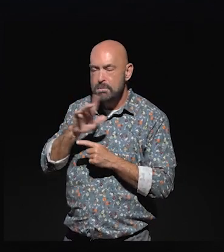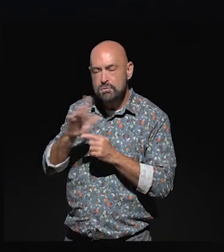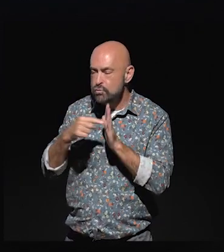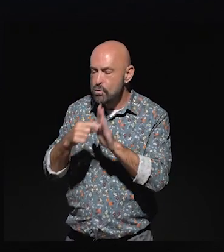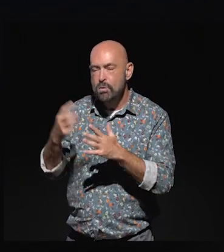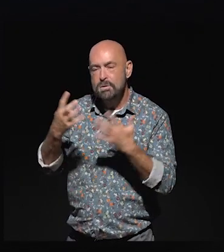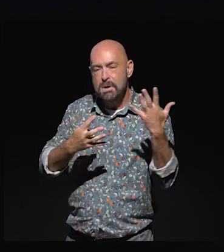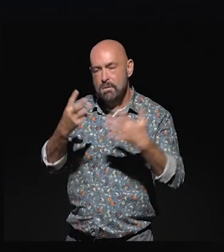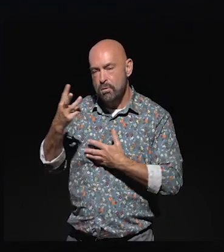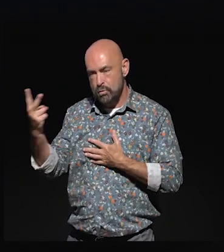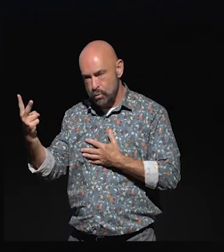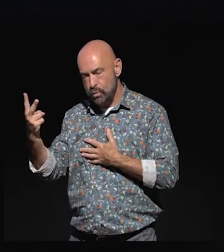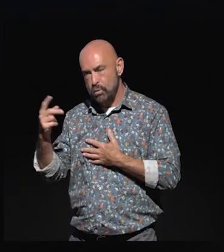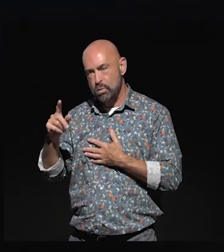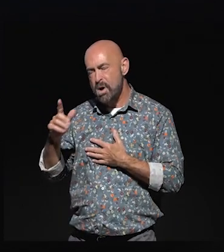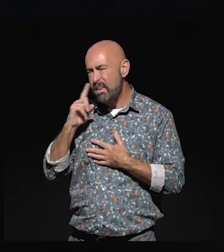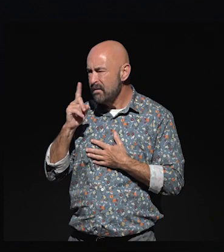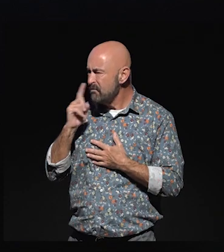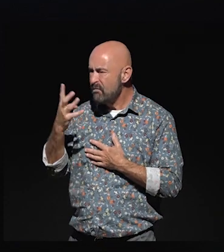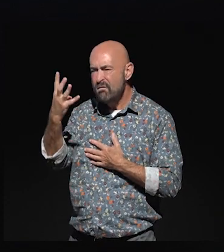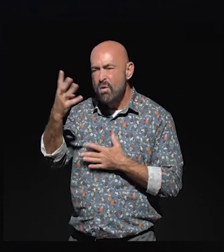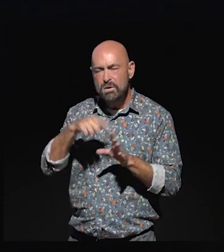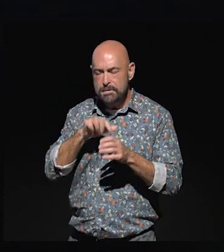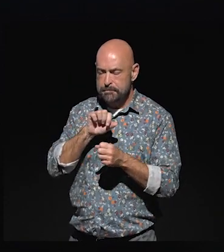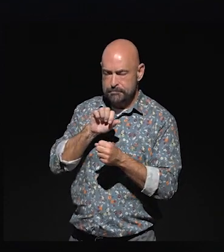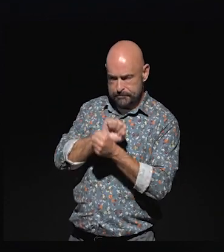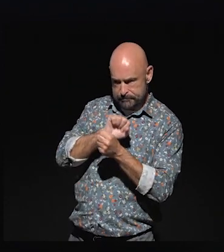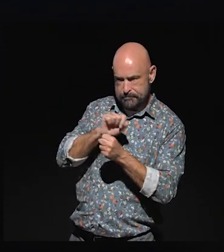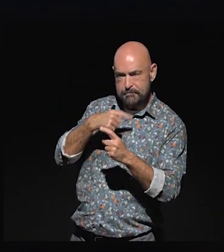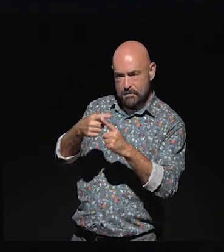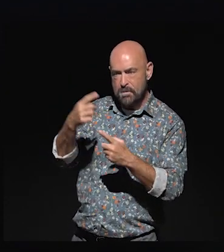He does not show it for four years until 1936.